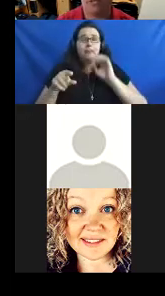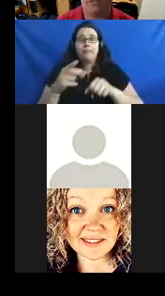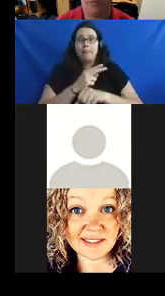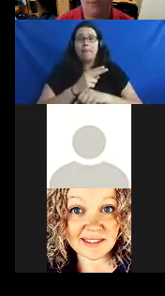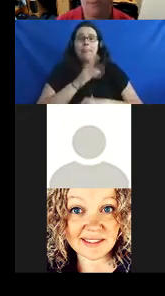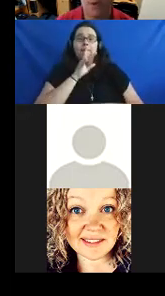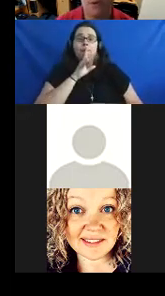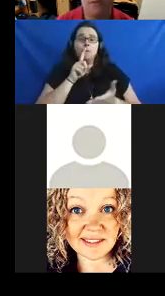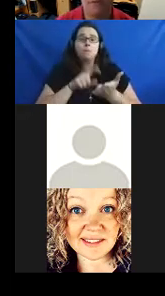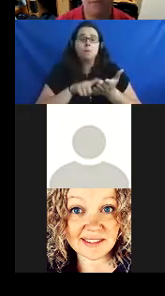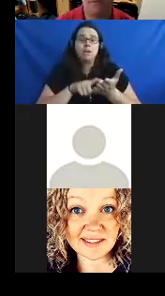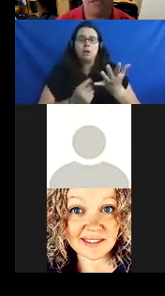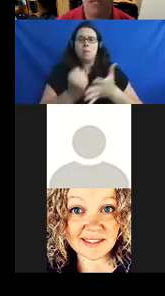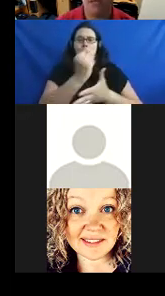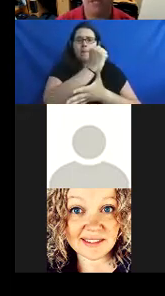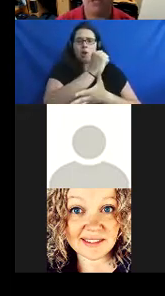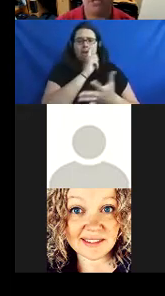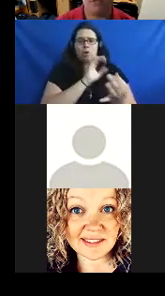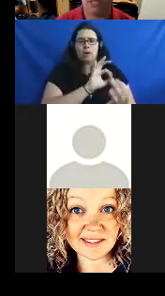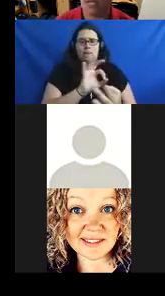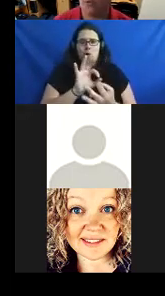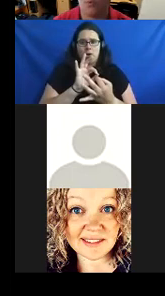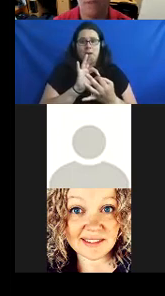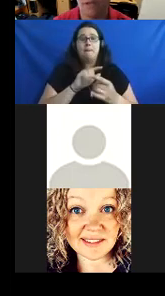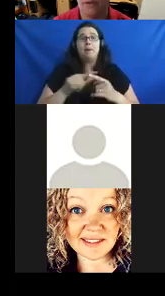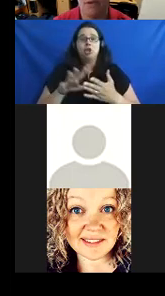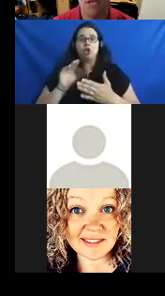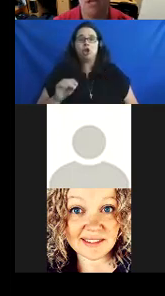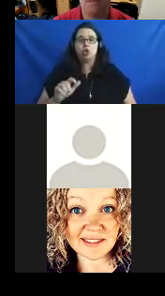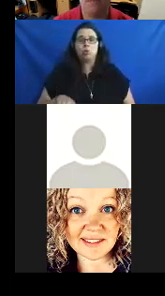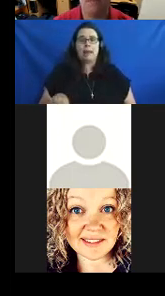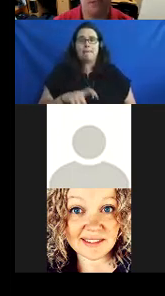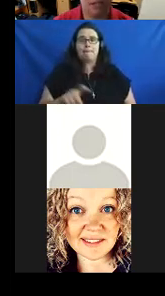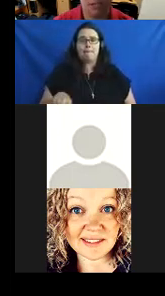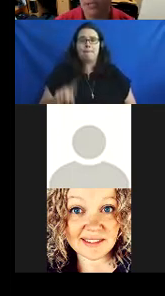THEIR PRIMARY MODE, BUT SHE LEARNED TO TOUCH TYPE WITH ONE FINGER.